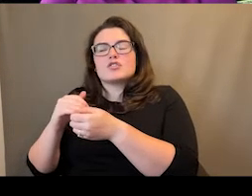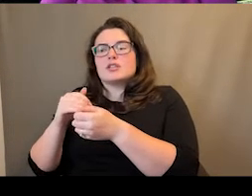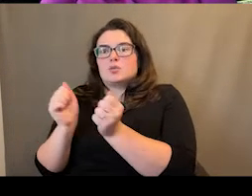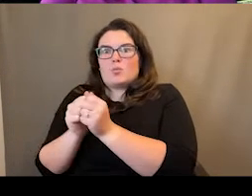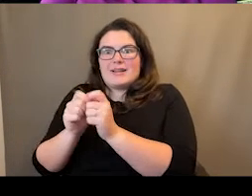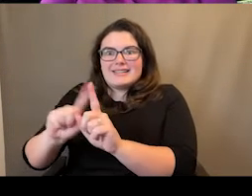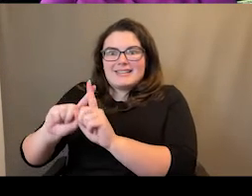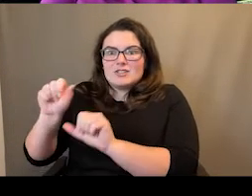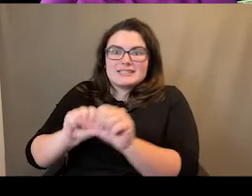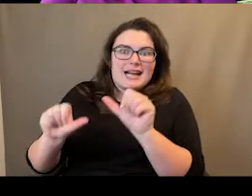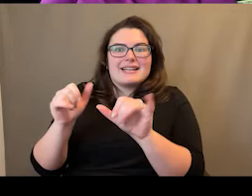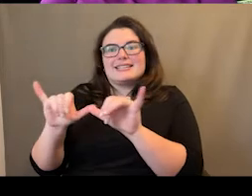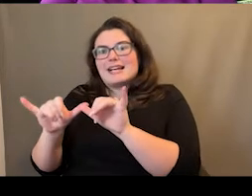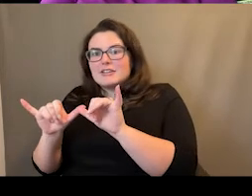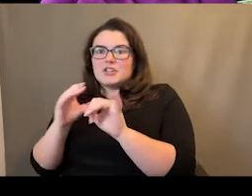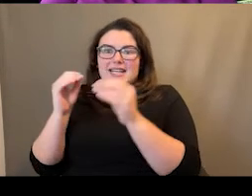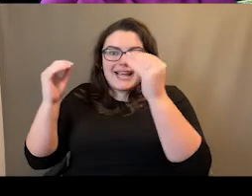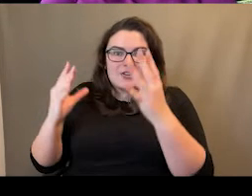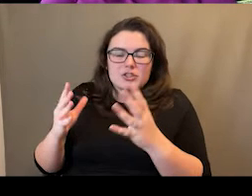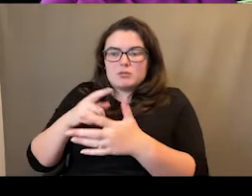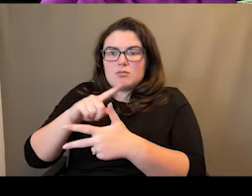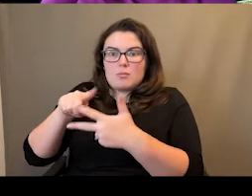engineerings, and educators who share a common interest